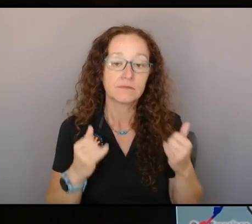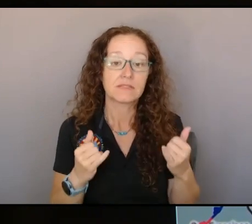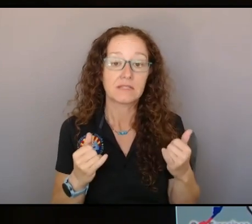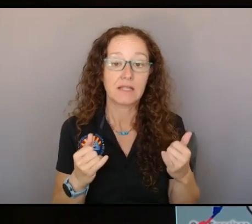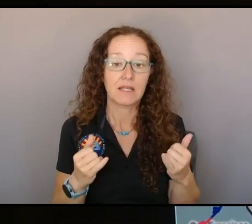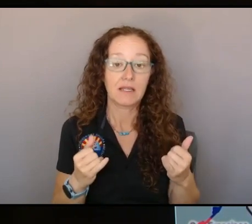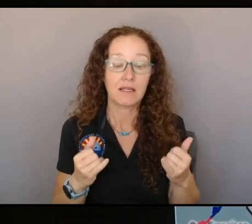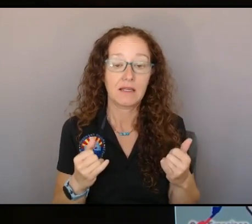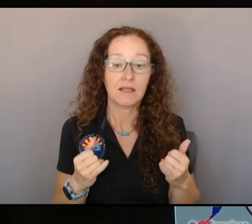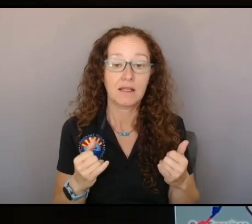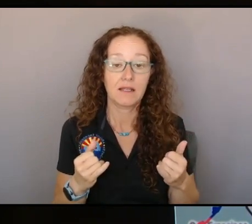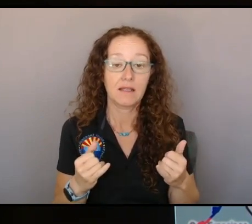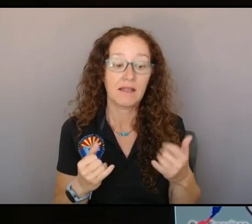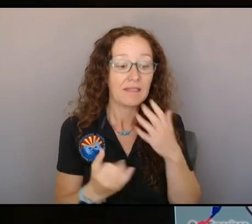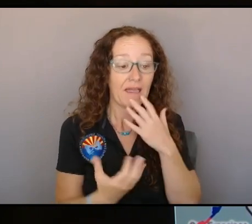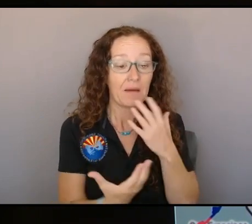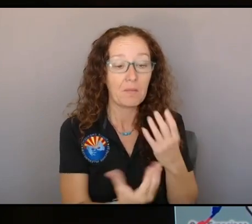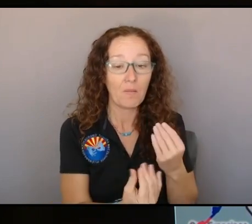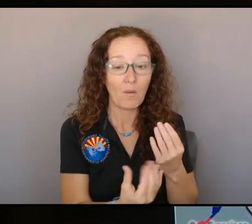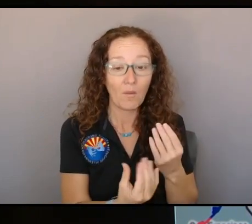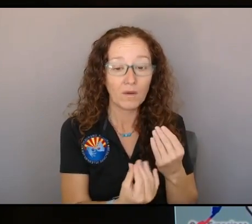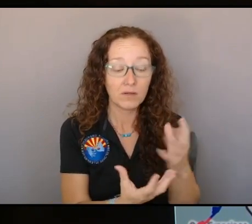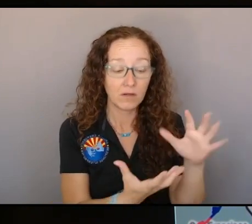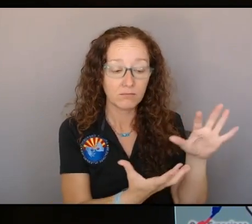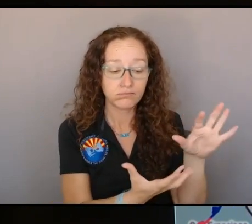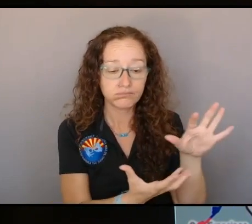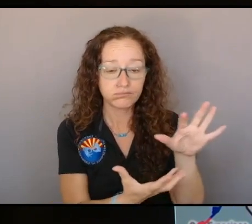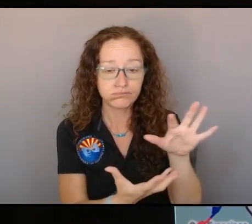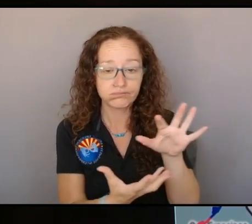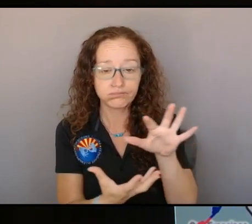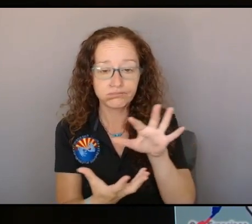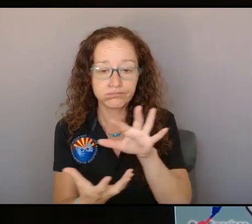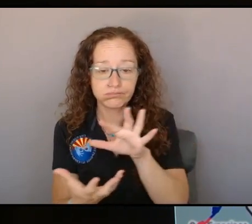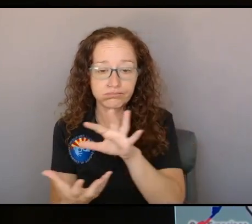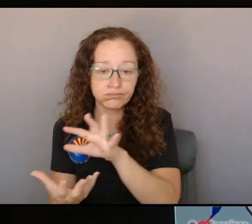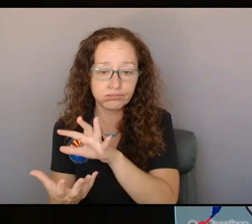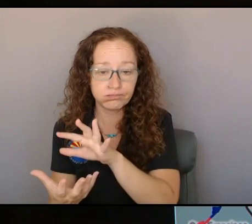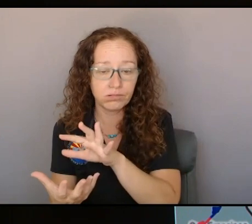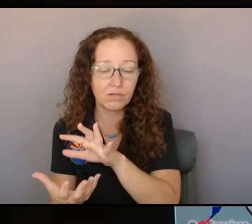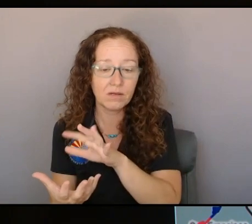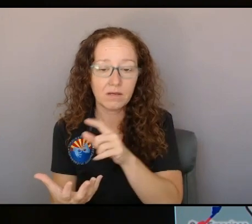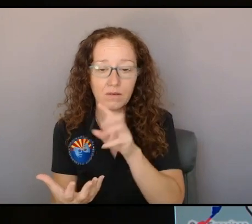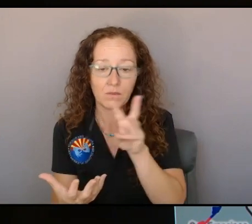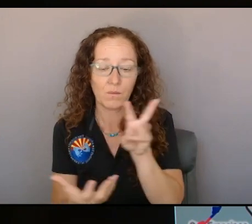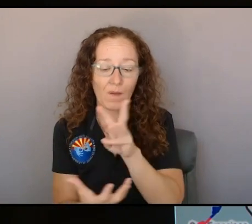moisture that has moved in. And what's happening today is, we're going to start seeing westerly winds take that moisture and